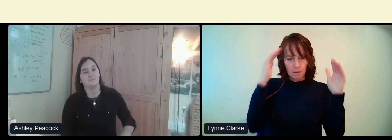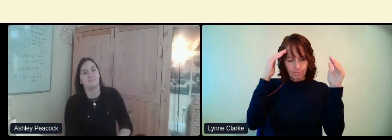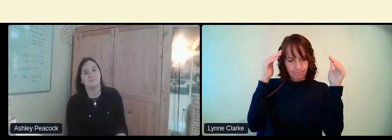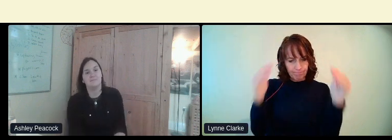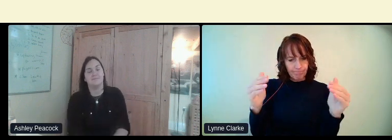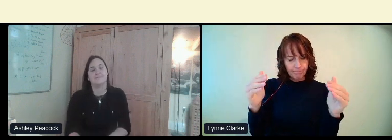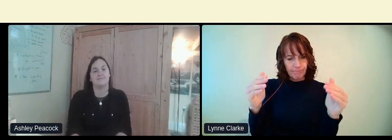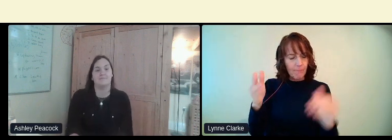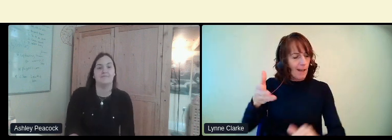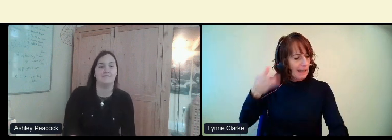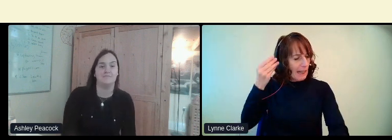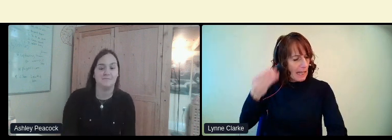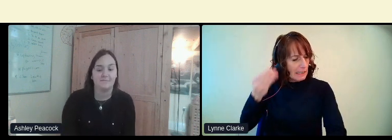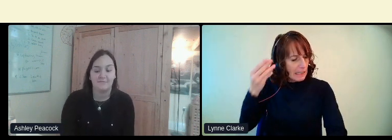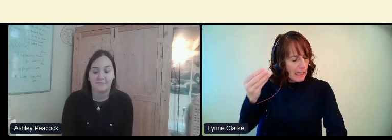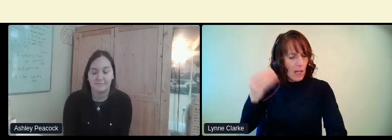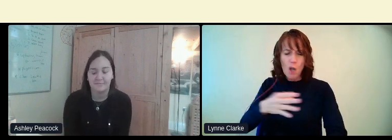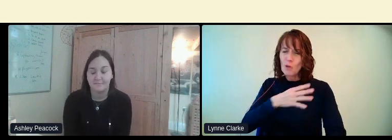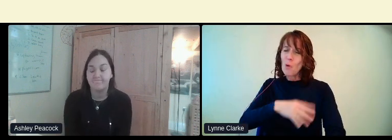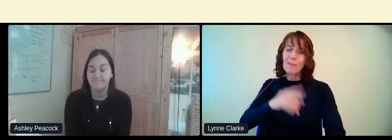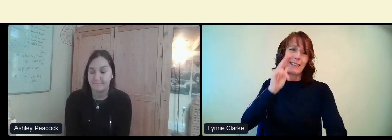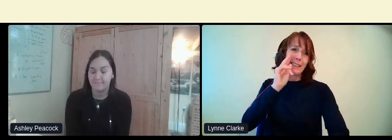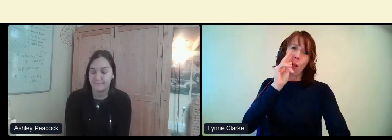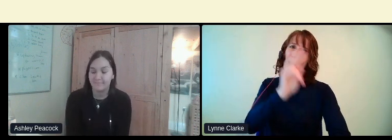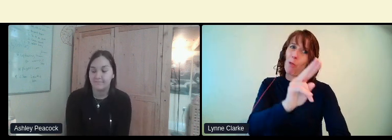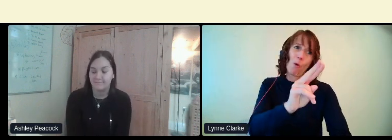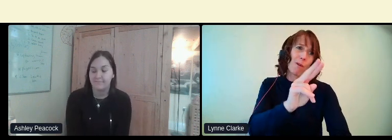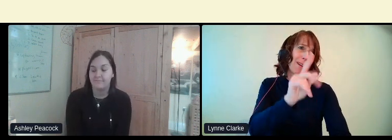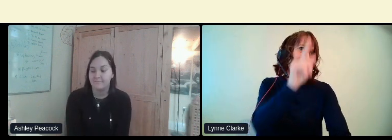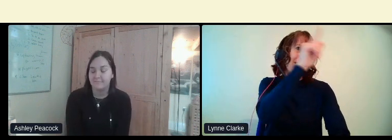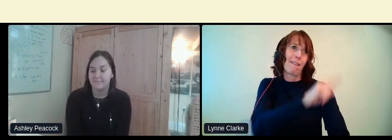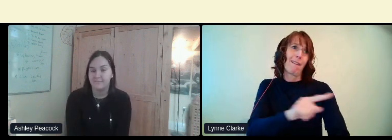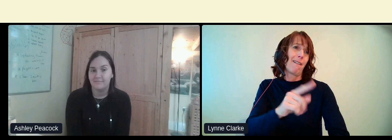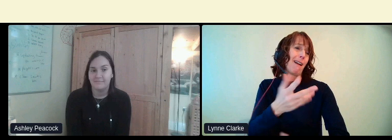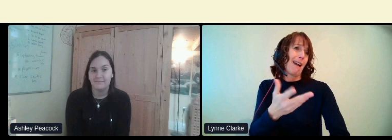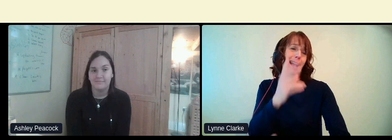eyes while I'm talking to you. I mean how long is it okay to stare into someone's eyes? I'll